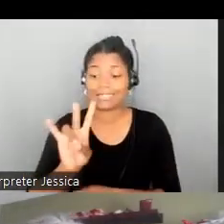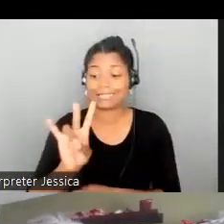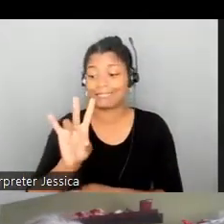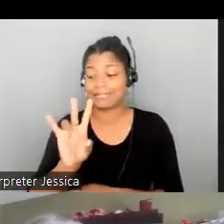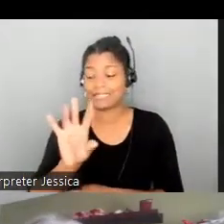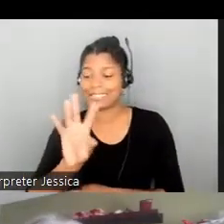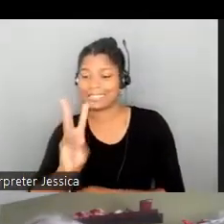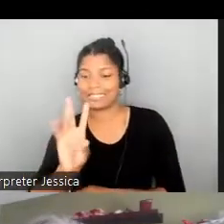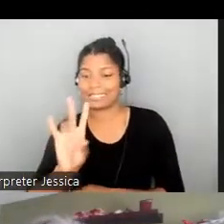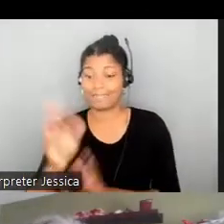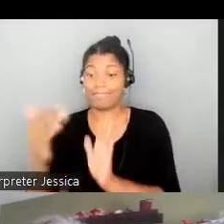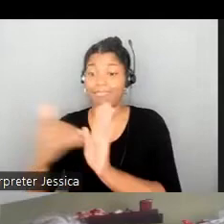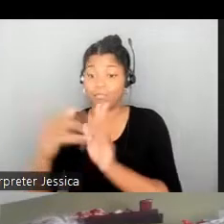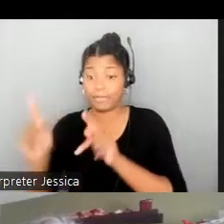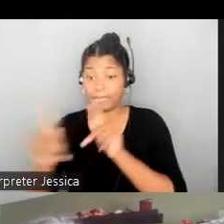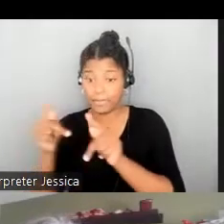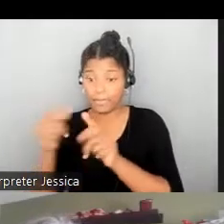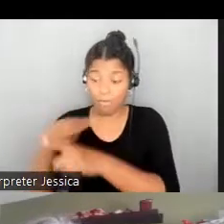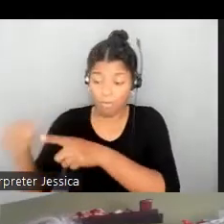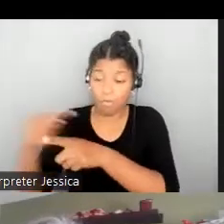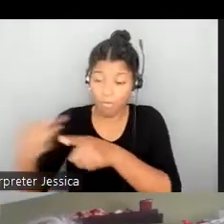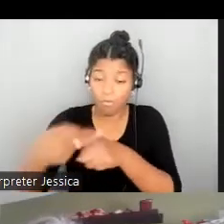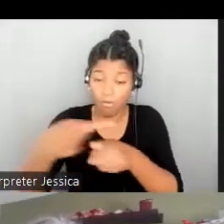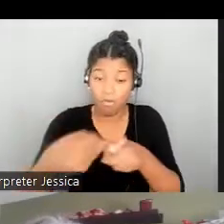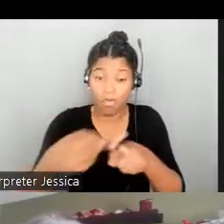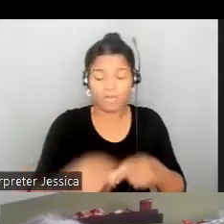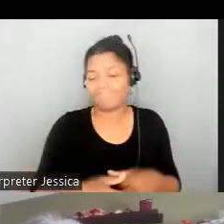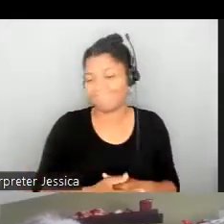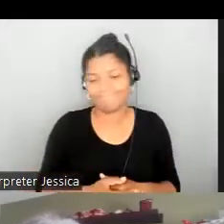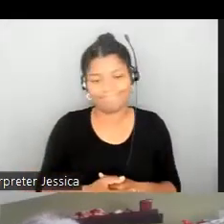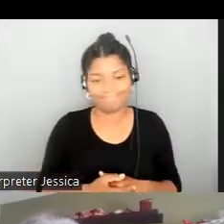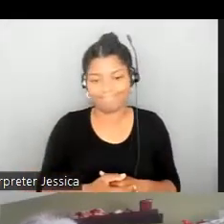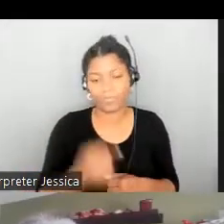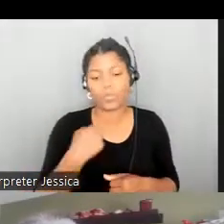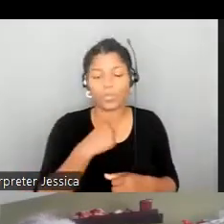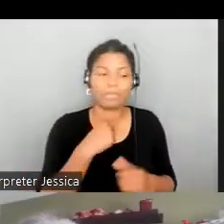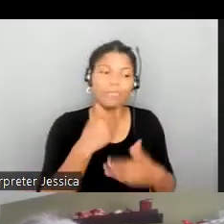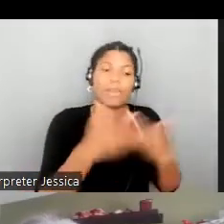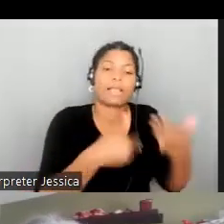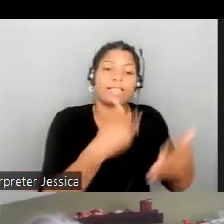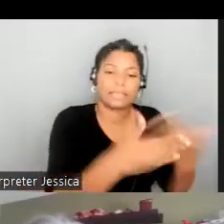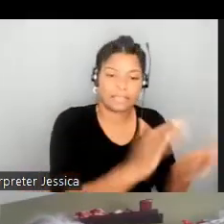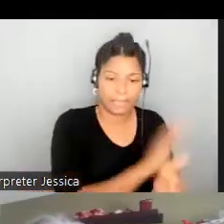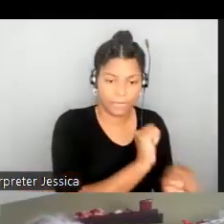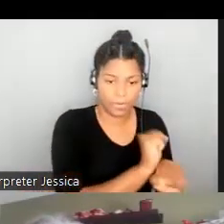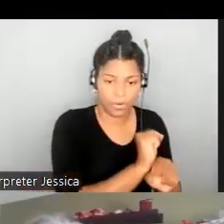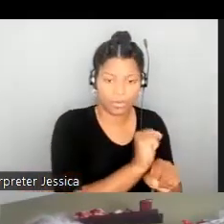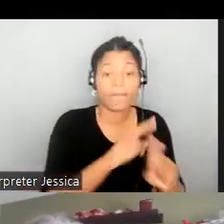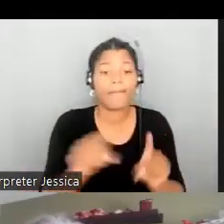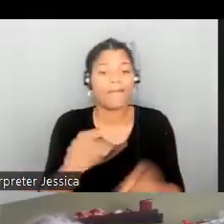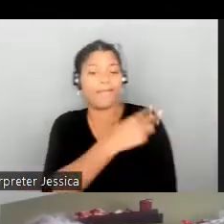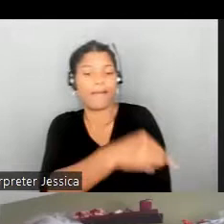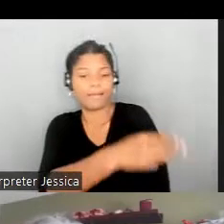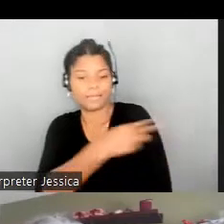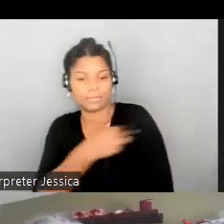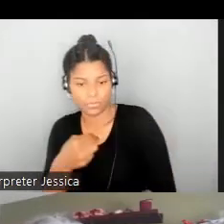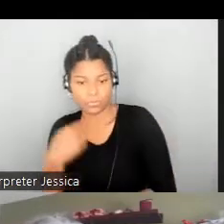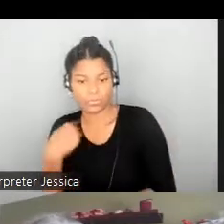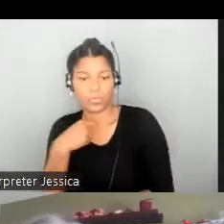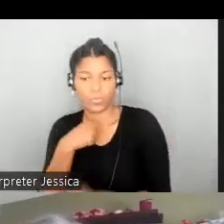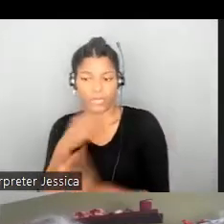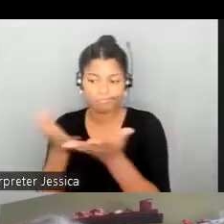We process many of them and don't have a concern, but we talk with the hospitals and the nursing